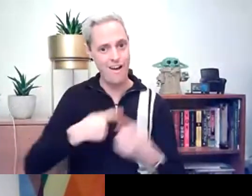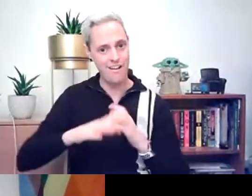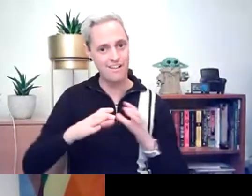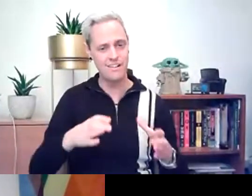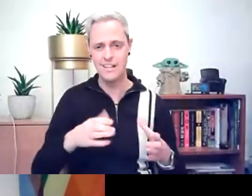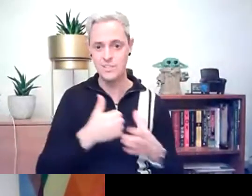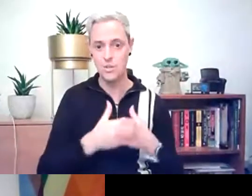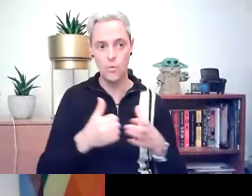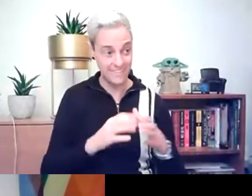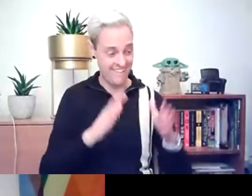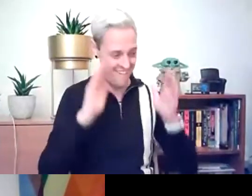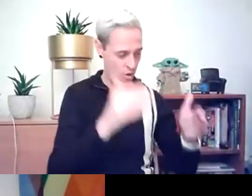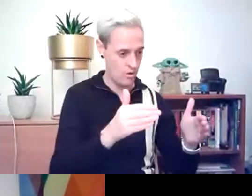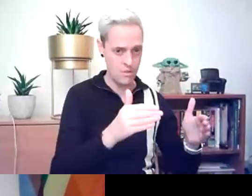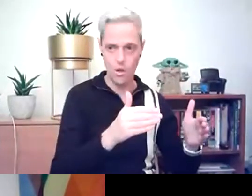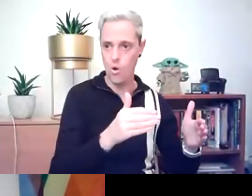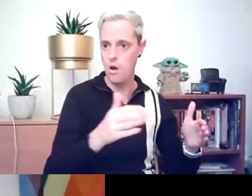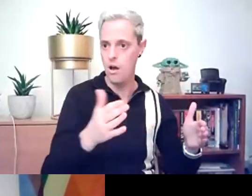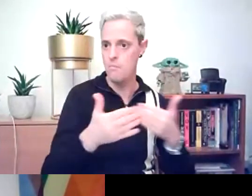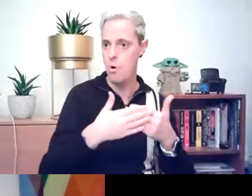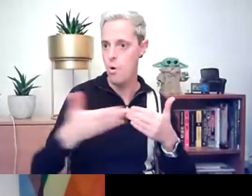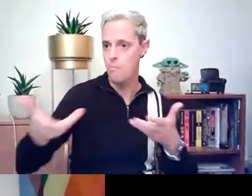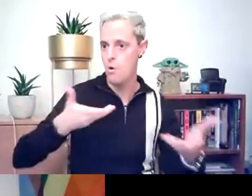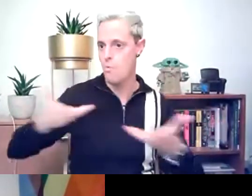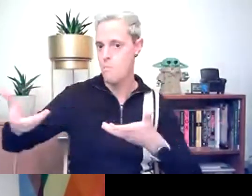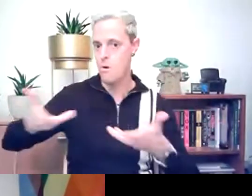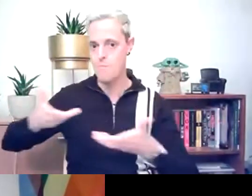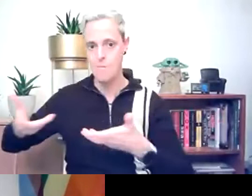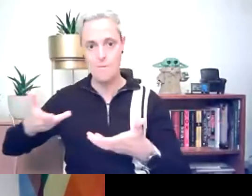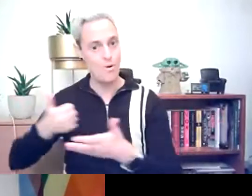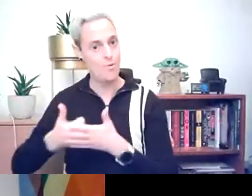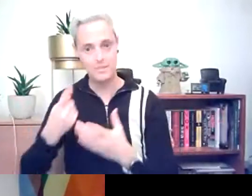more to do, is a never ending, you know that 18:38:34 yeah there's always a piece of legislation